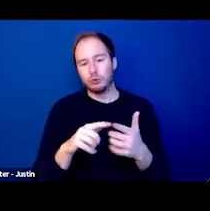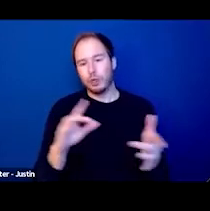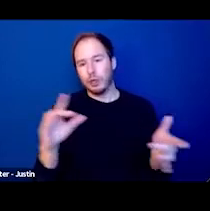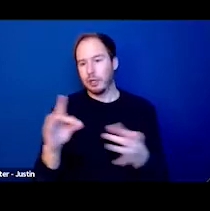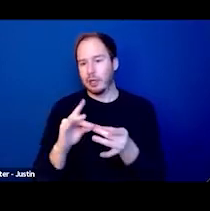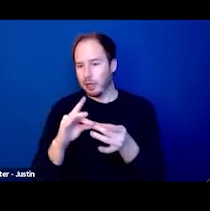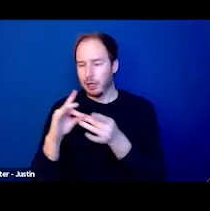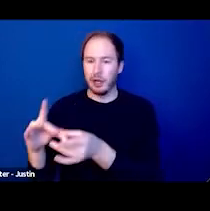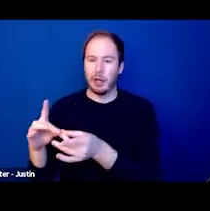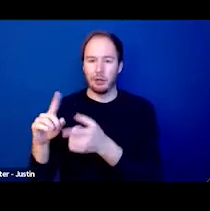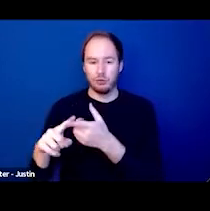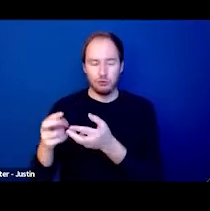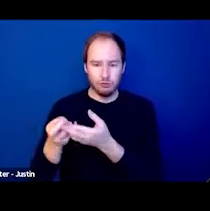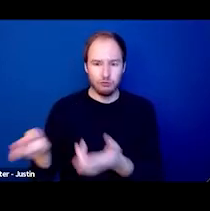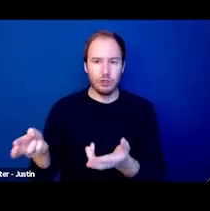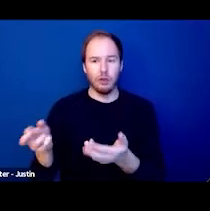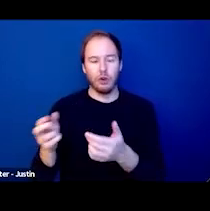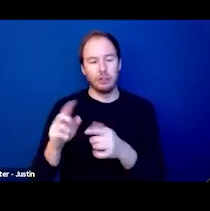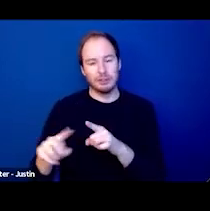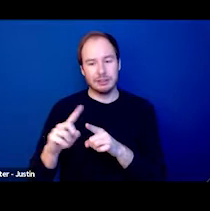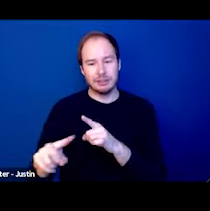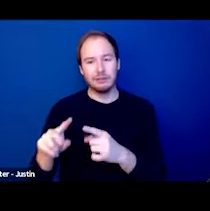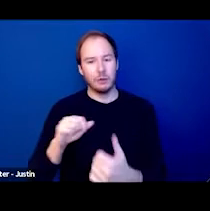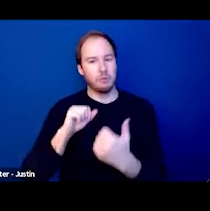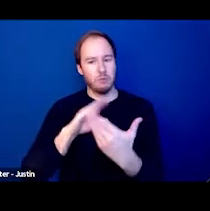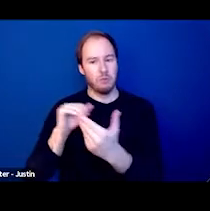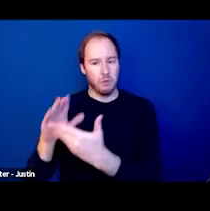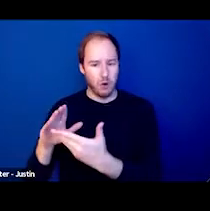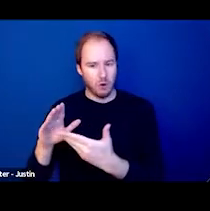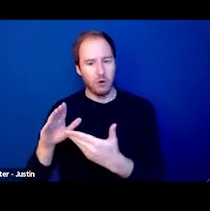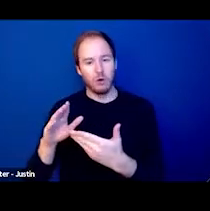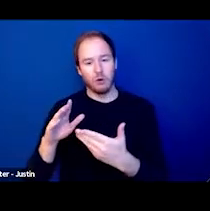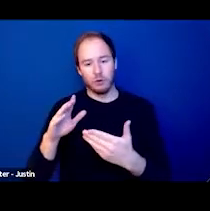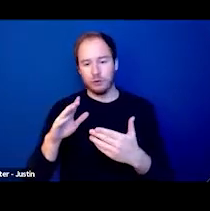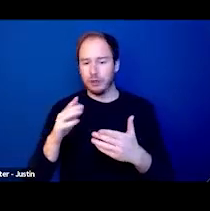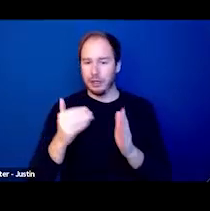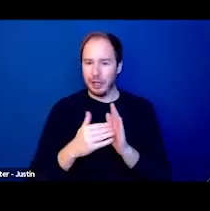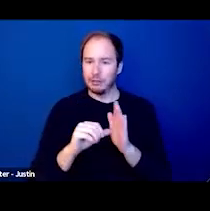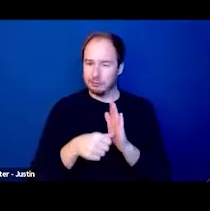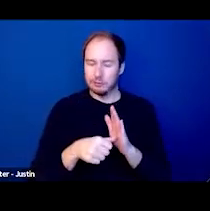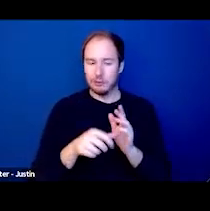And we discussed different ways to approach and really practice person-centered outreach and engagement in our work.